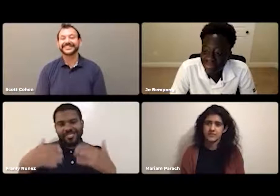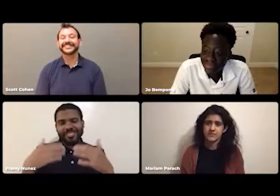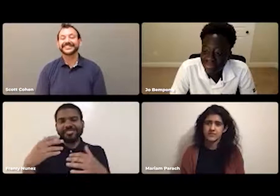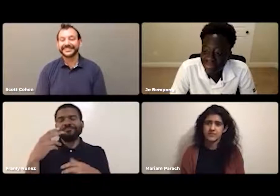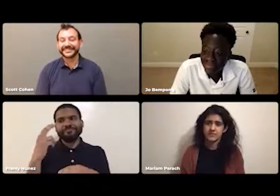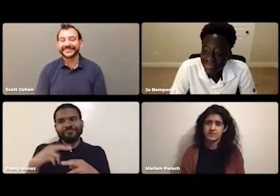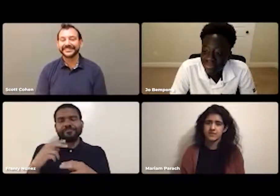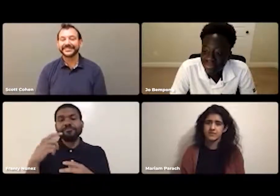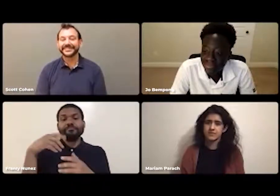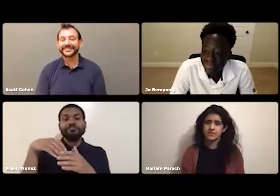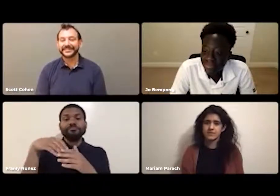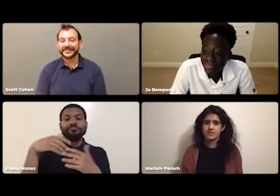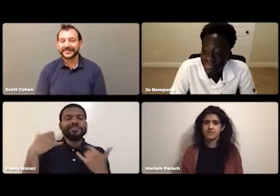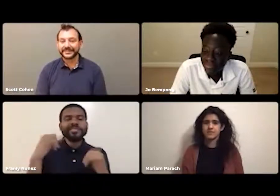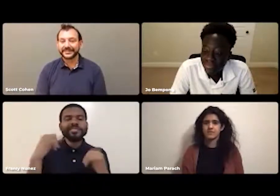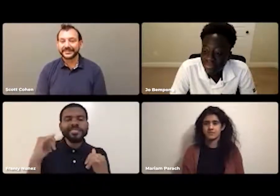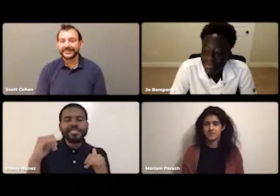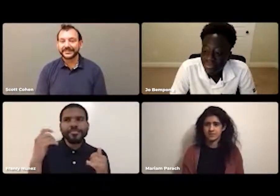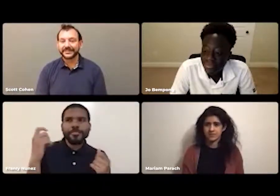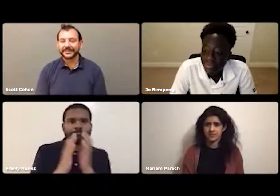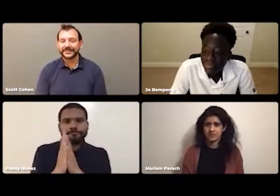We did a science experiment based on that book.